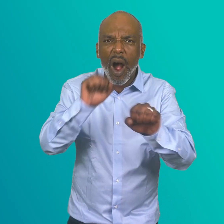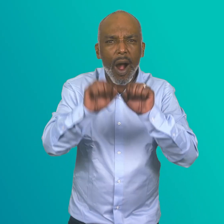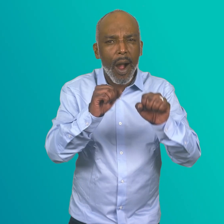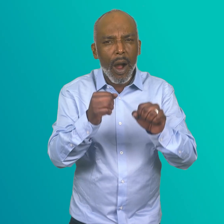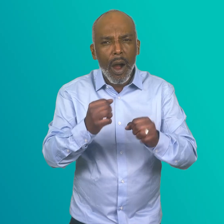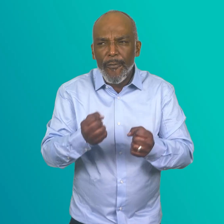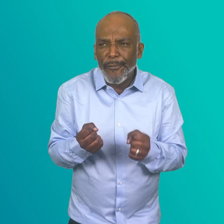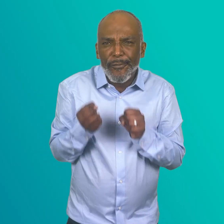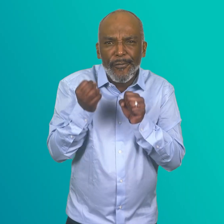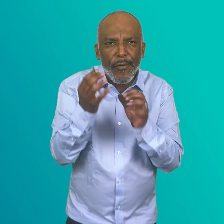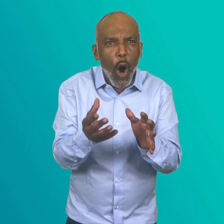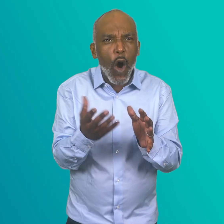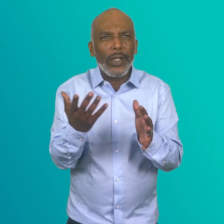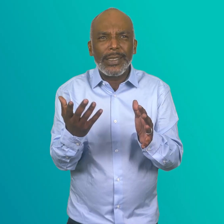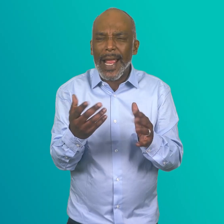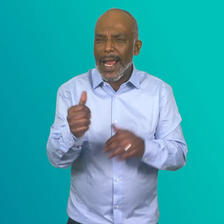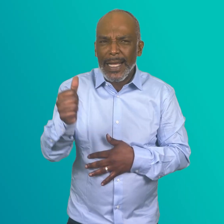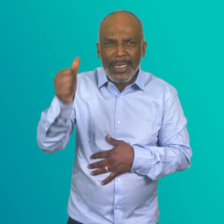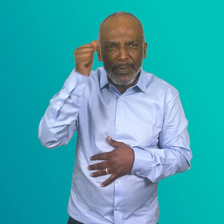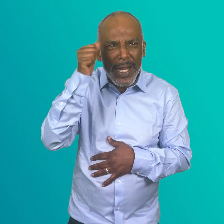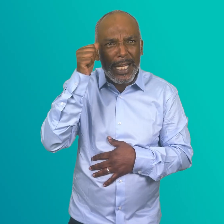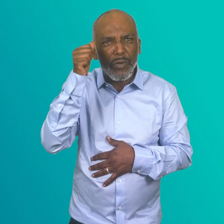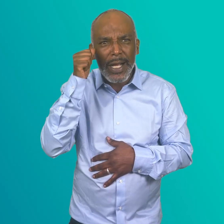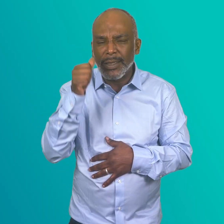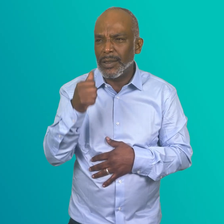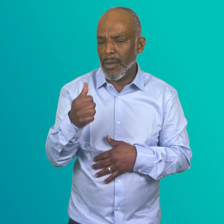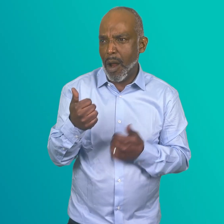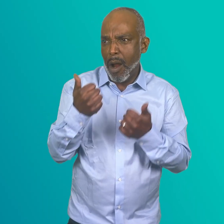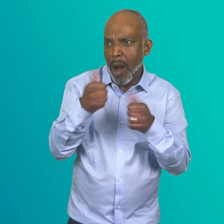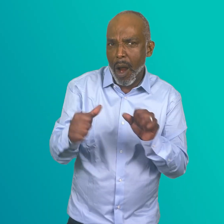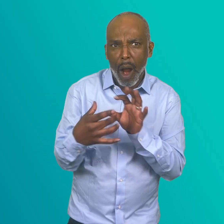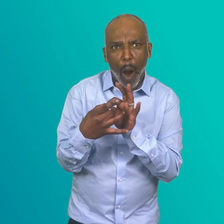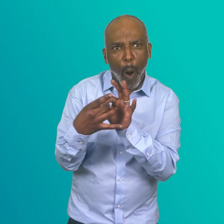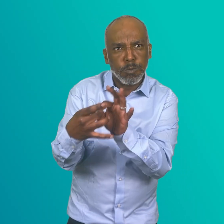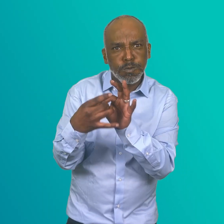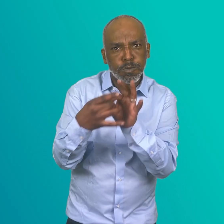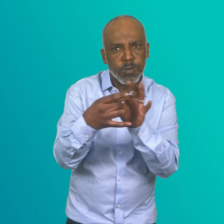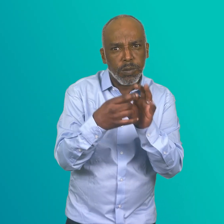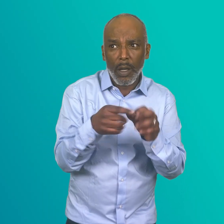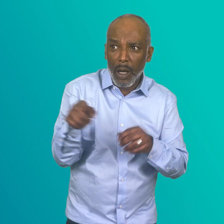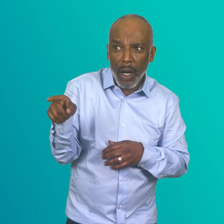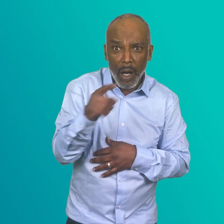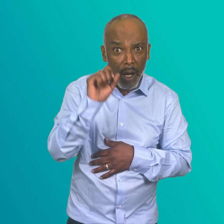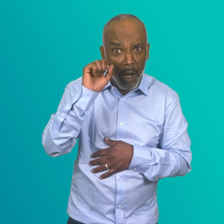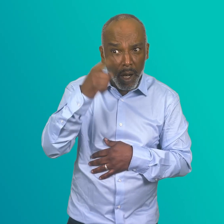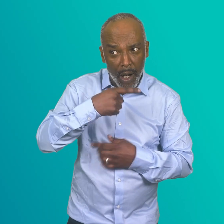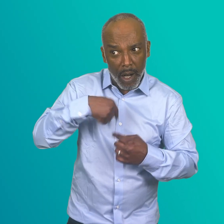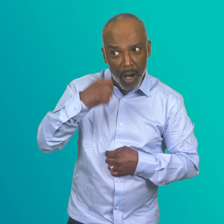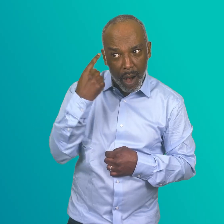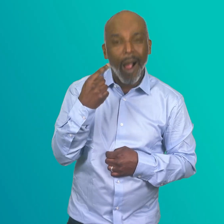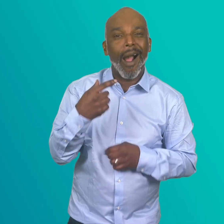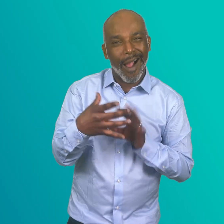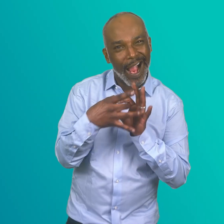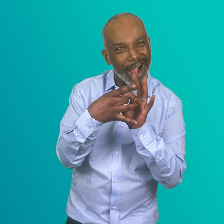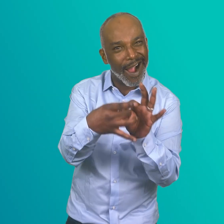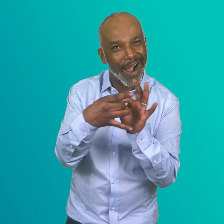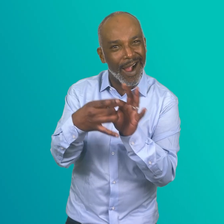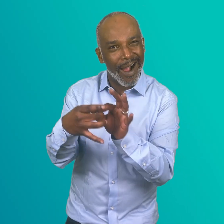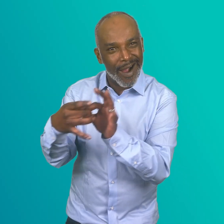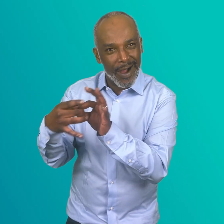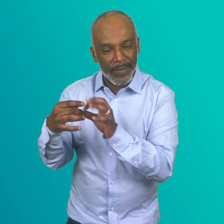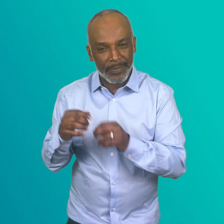by a broad range of voices and experiences, and making engagement as accessible as possible,